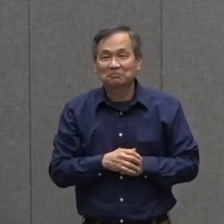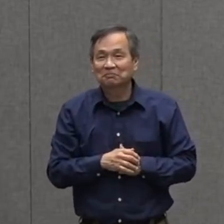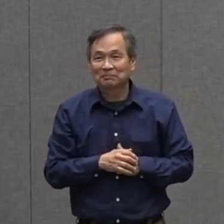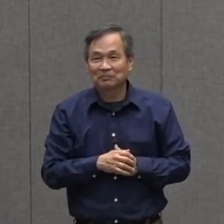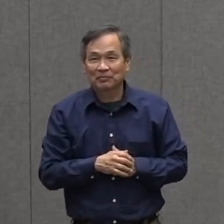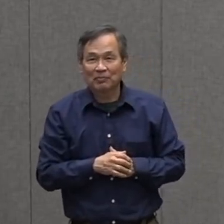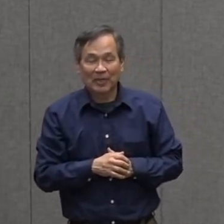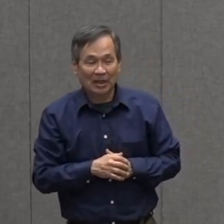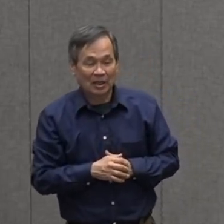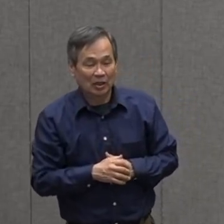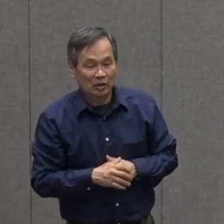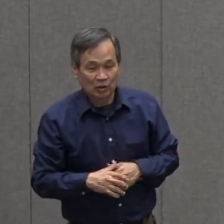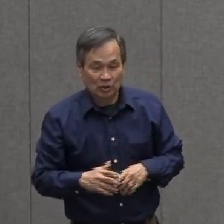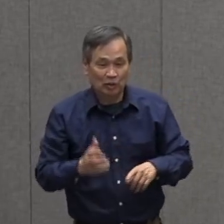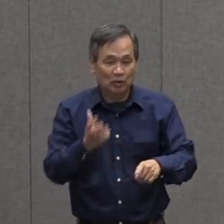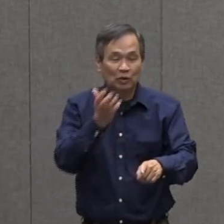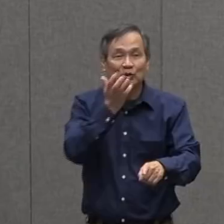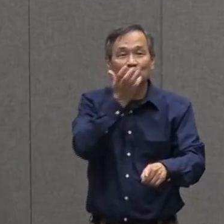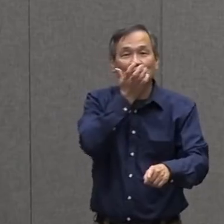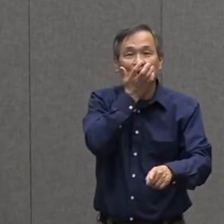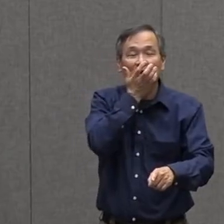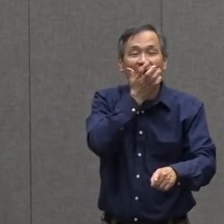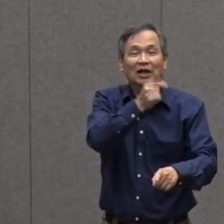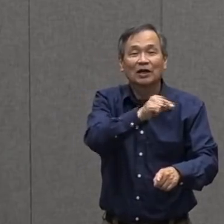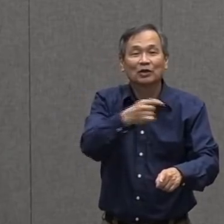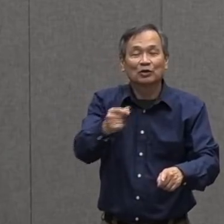"So the grass grew green and the cattle fat.